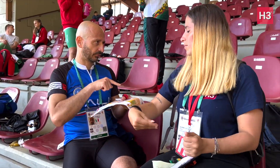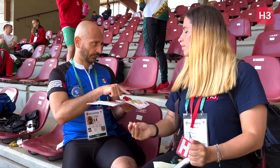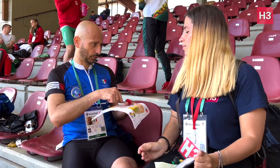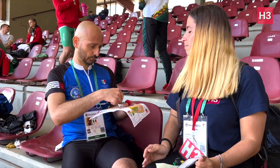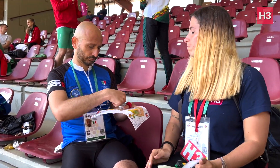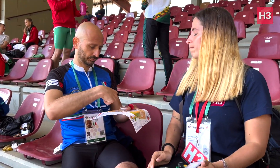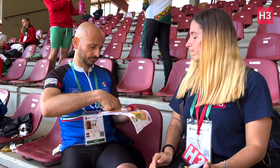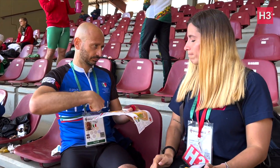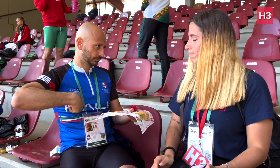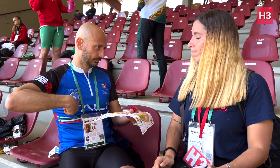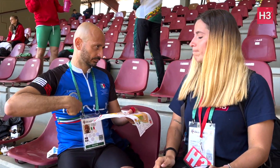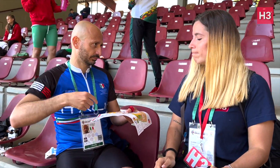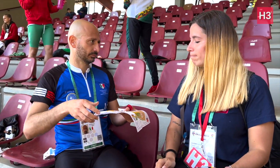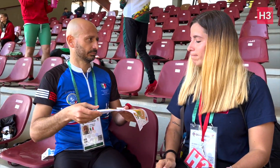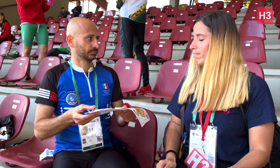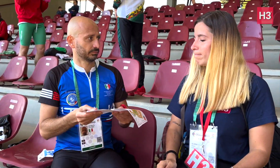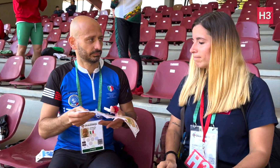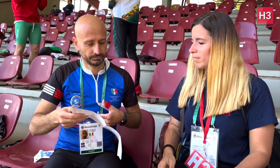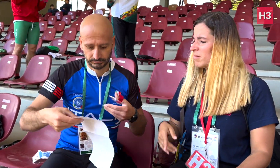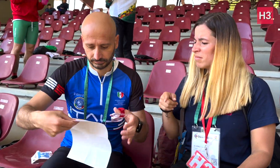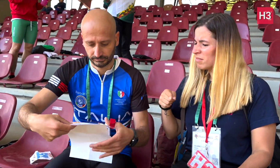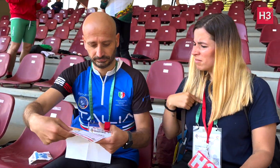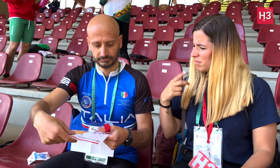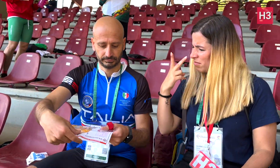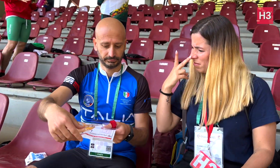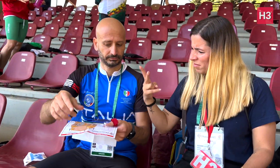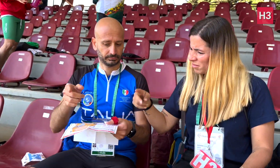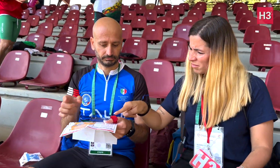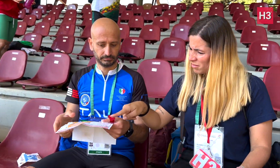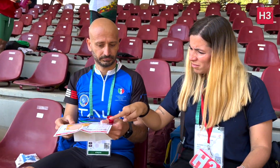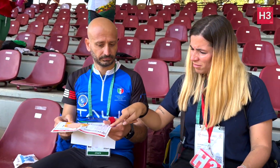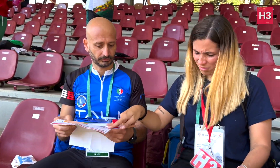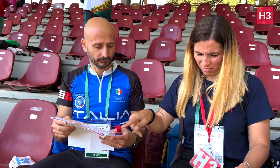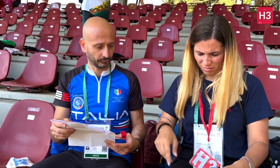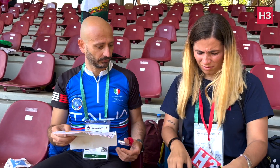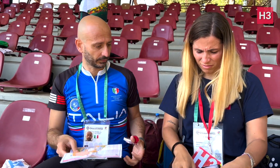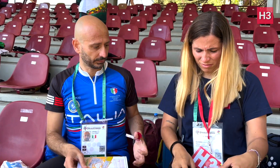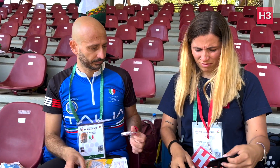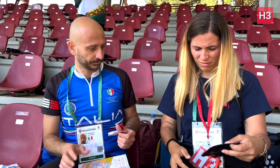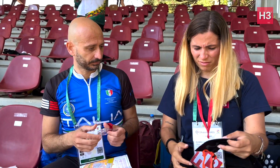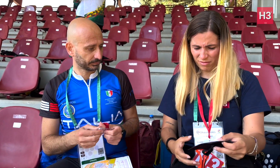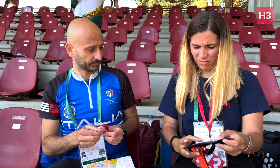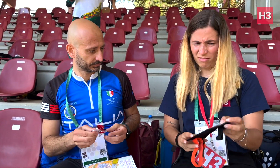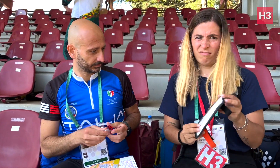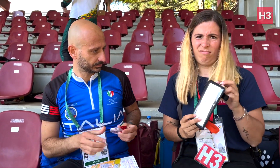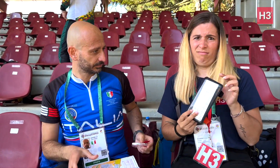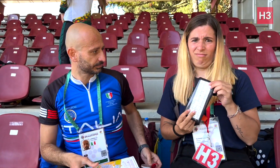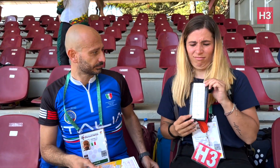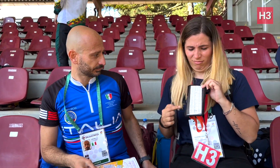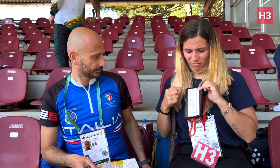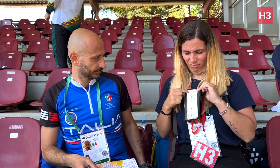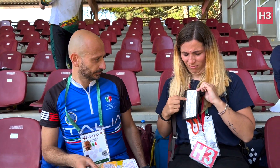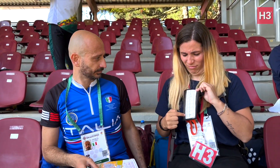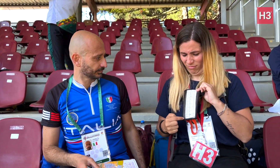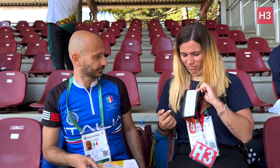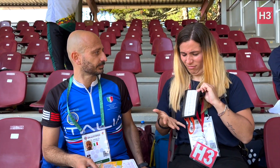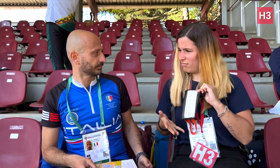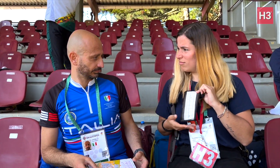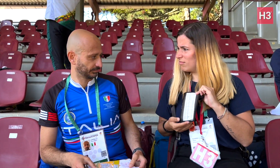Yes, you can see the opposite direction of the South here. Okay, what is this?